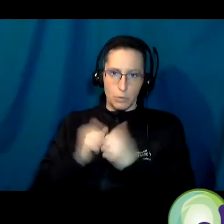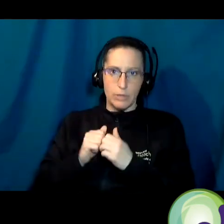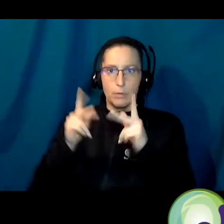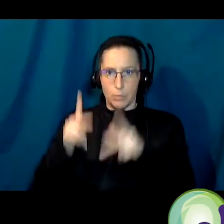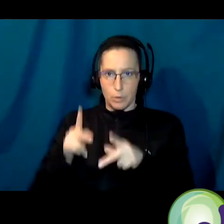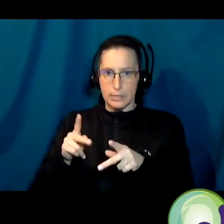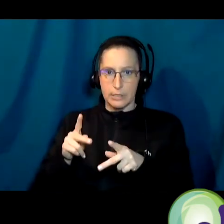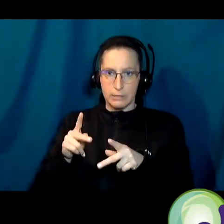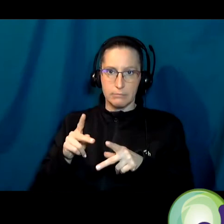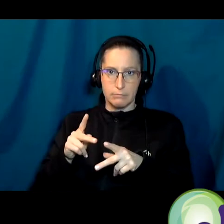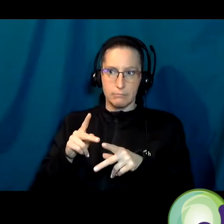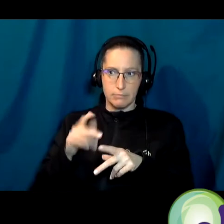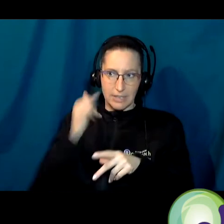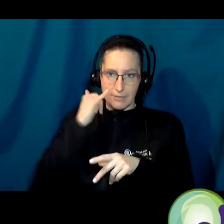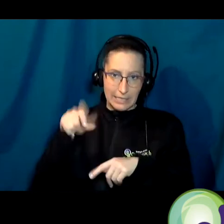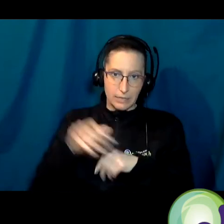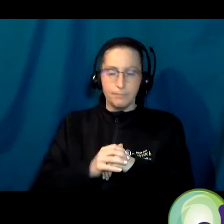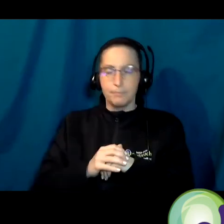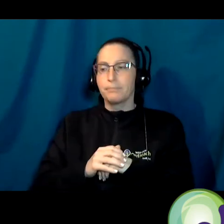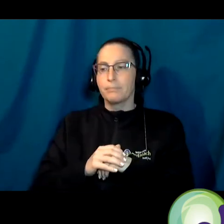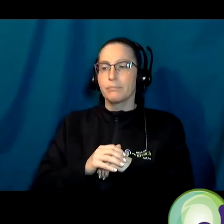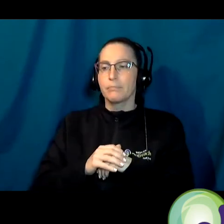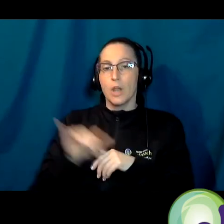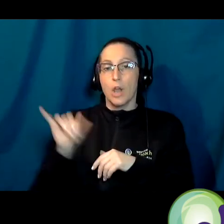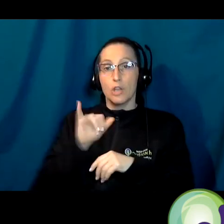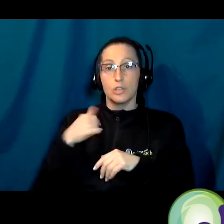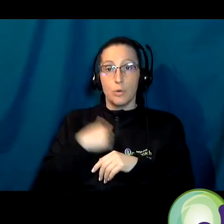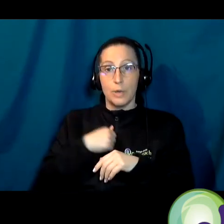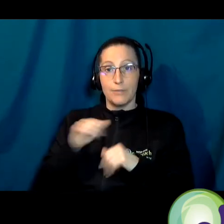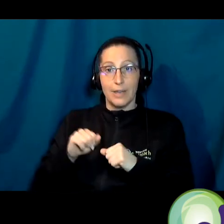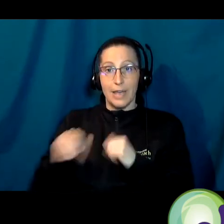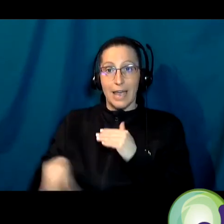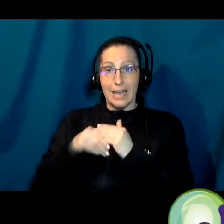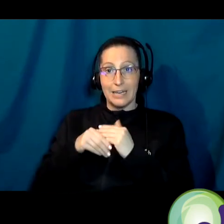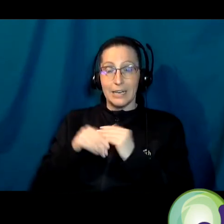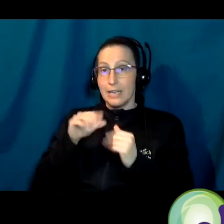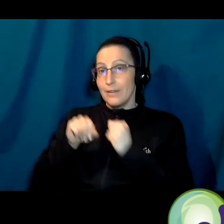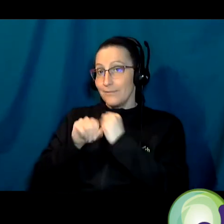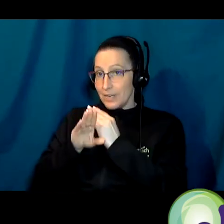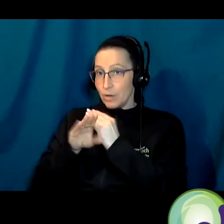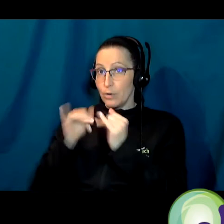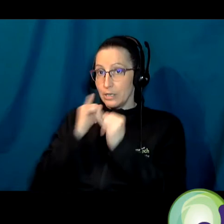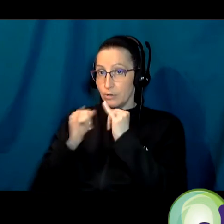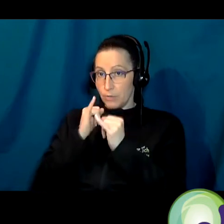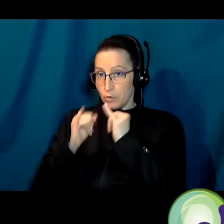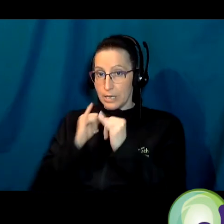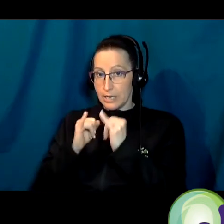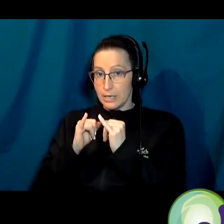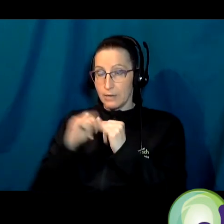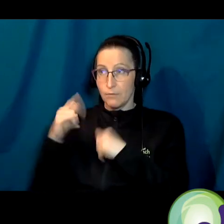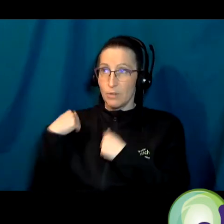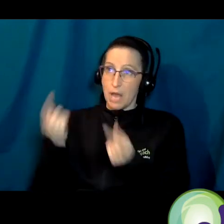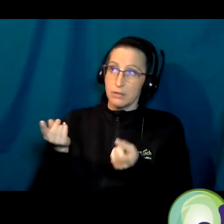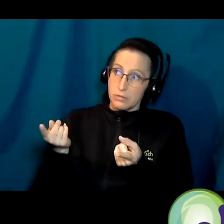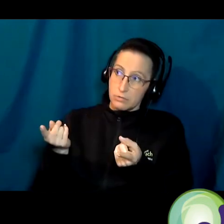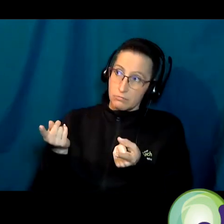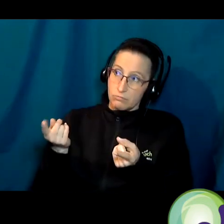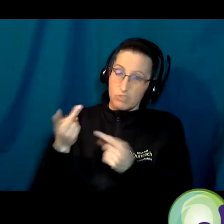as needed. We have also added video interviewing capability within the last two months.